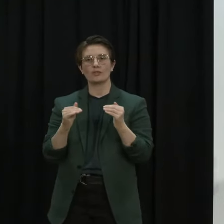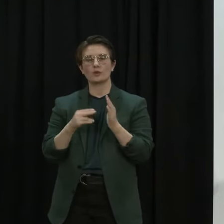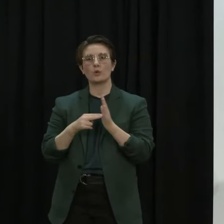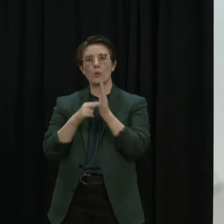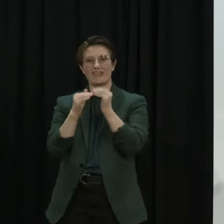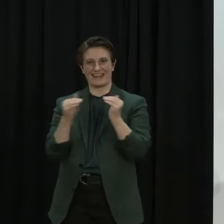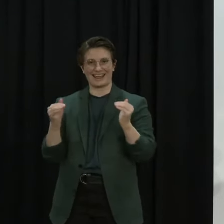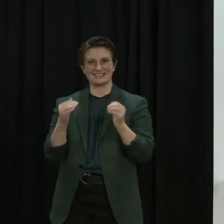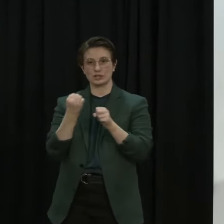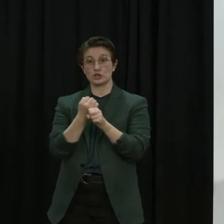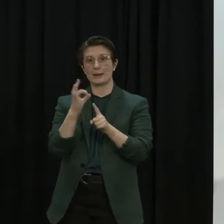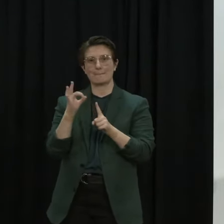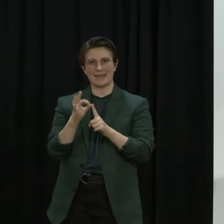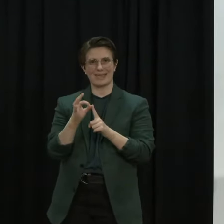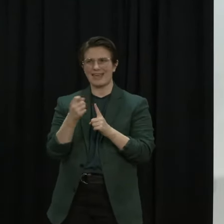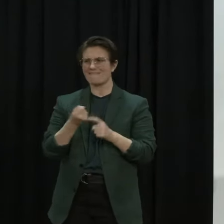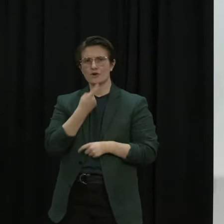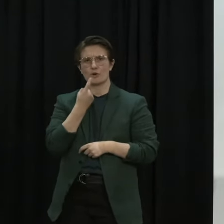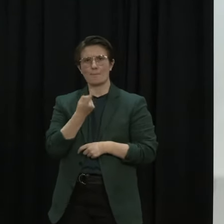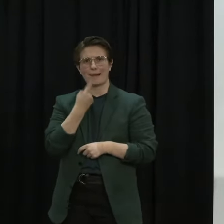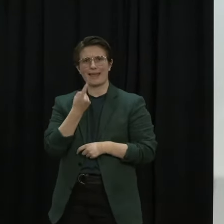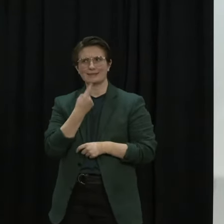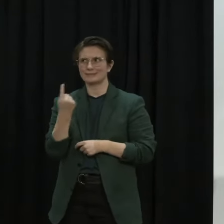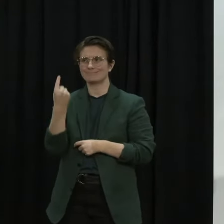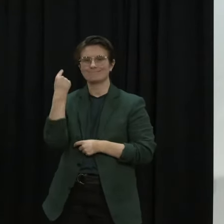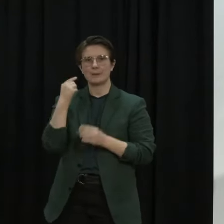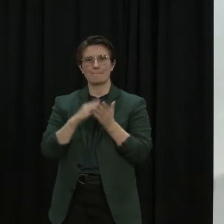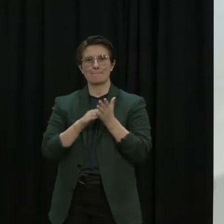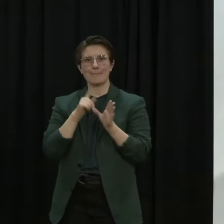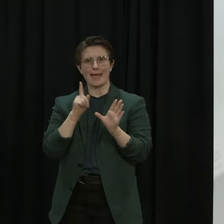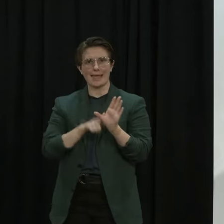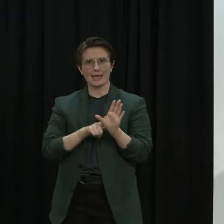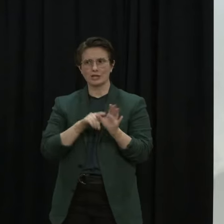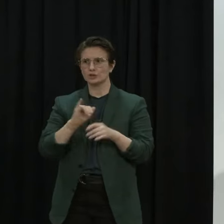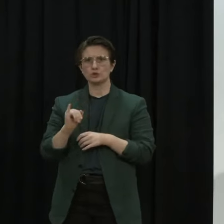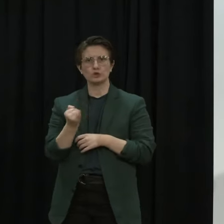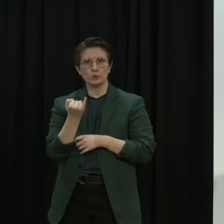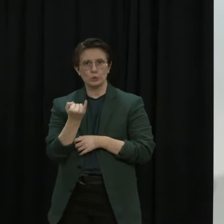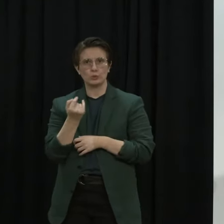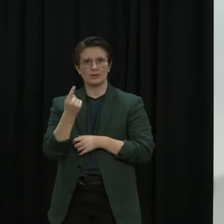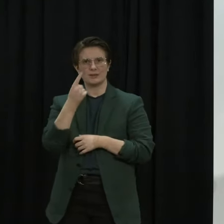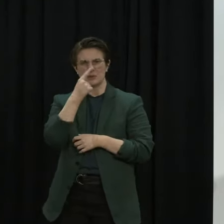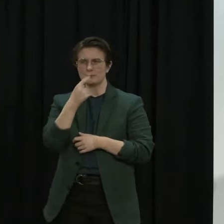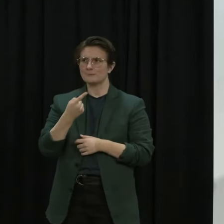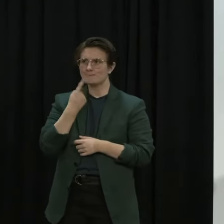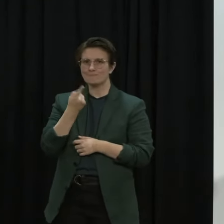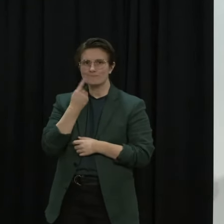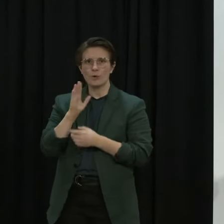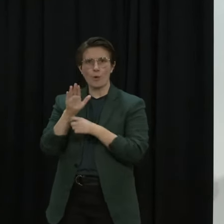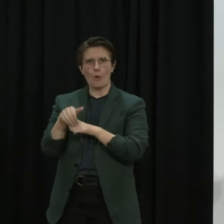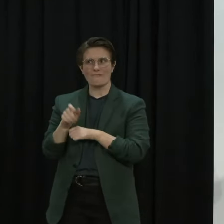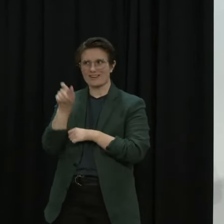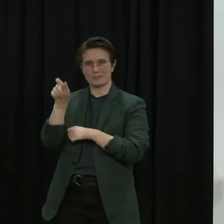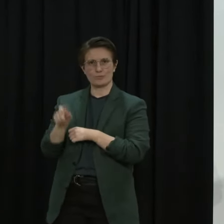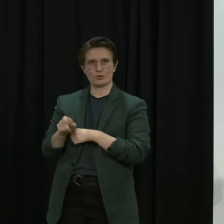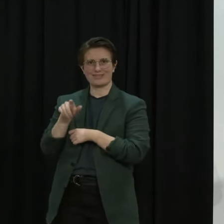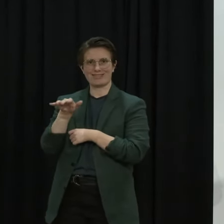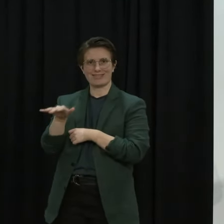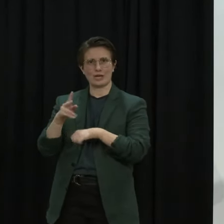Multiple complaints were made to that medical complaints in June about a Dr spreading 20